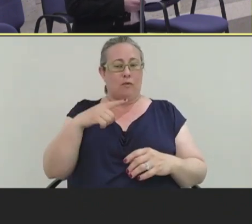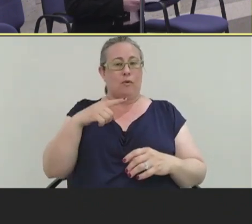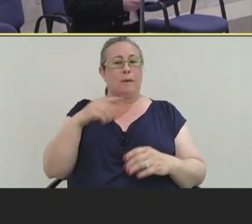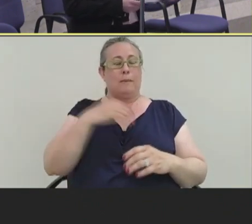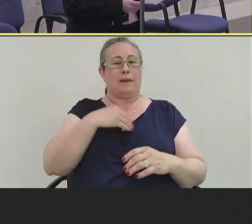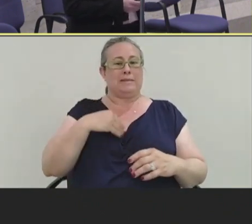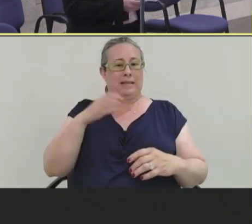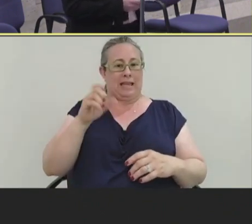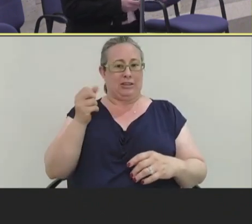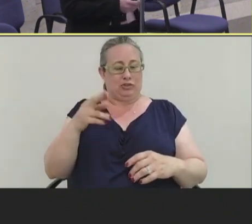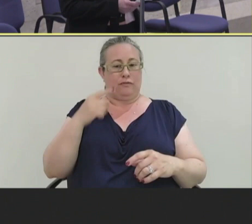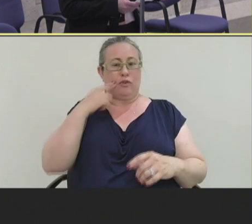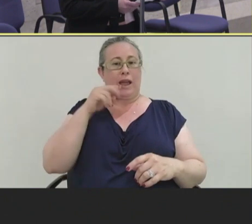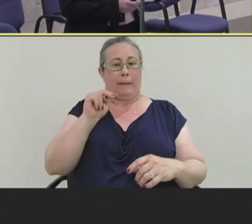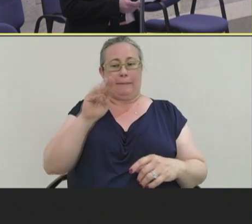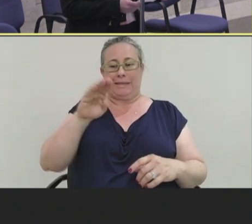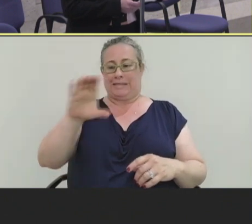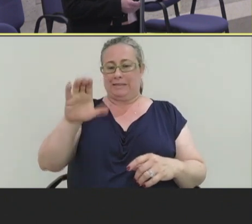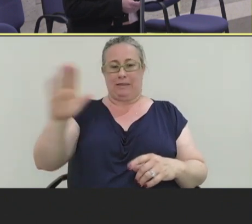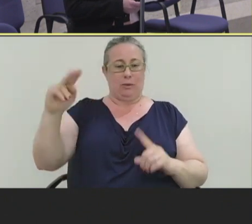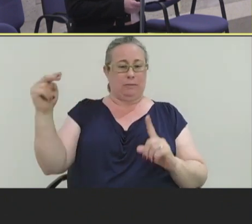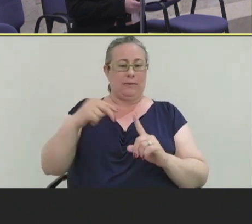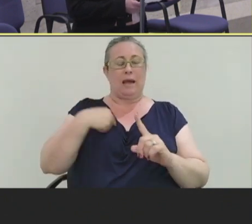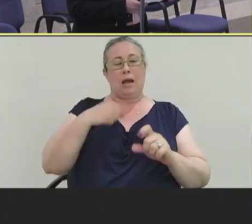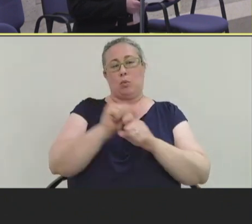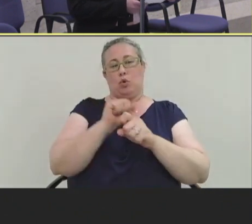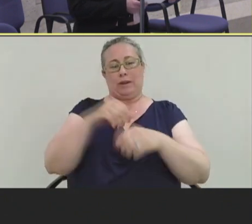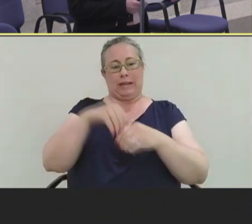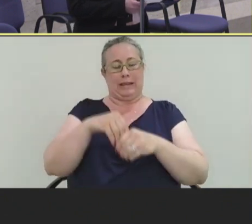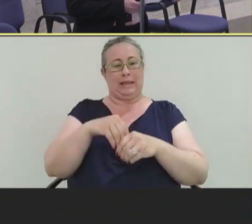perspective and also our work in the breast cancer vaccine space.